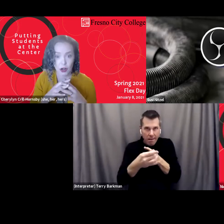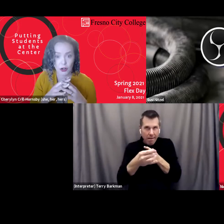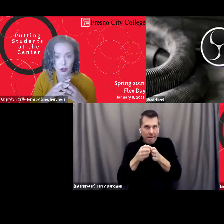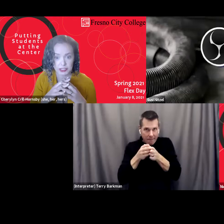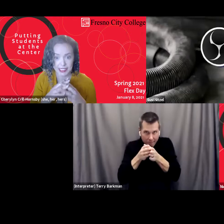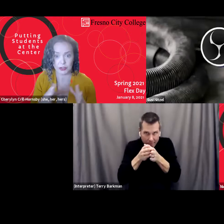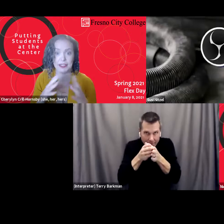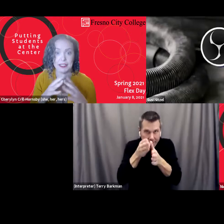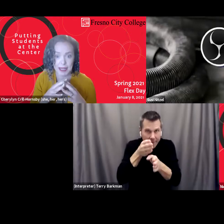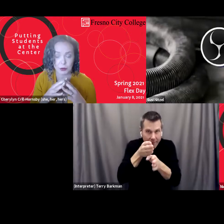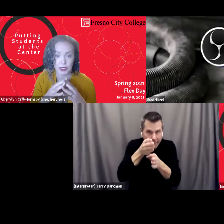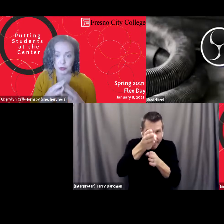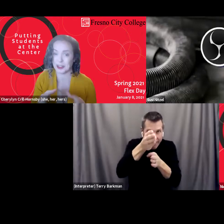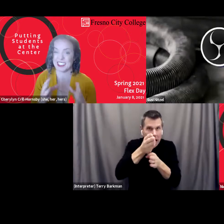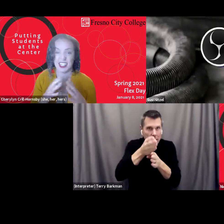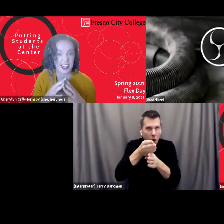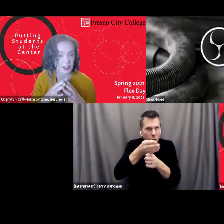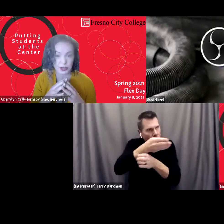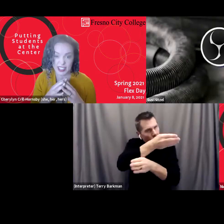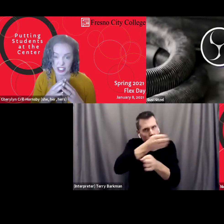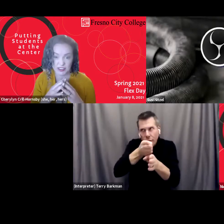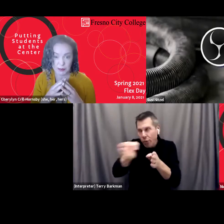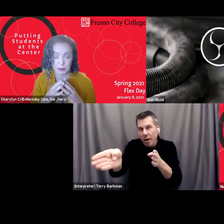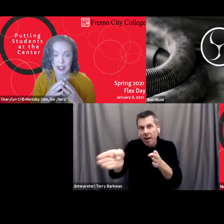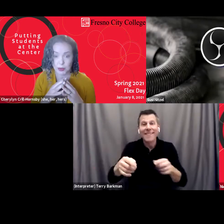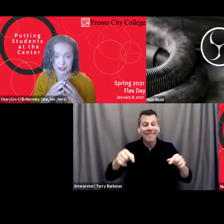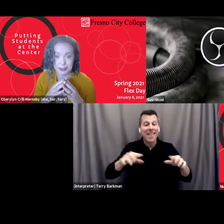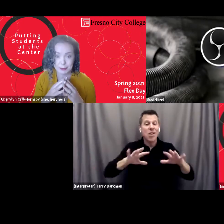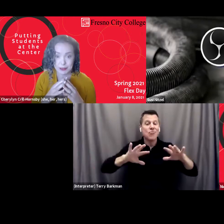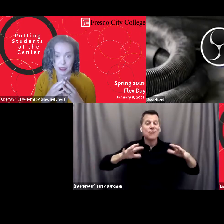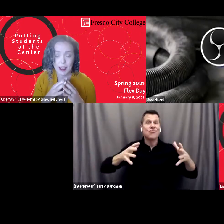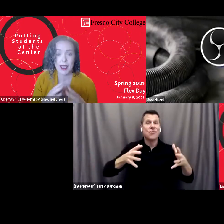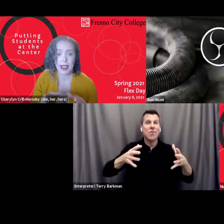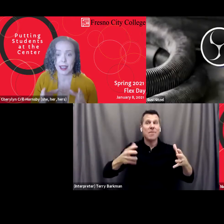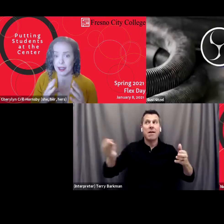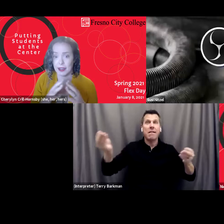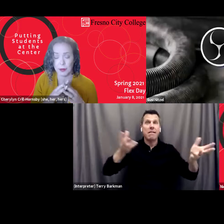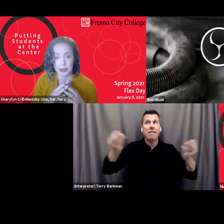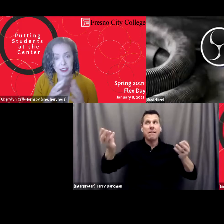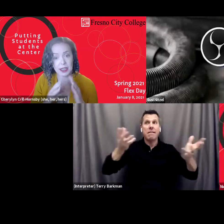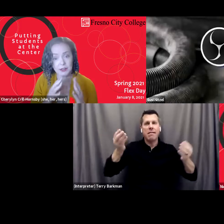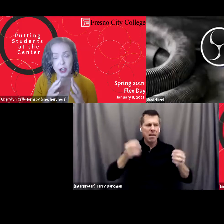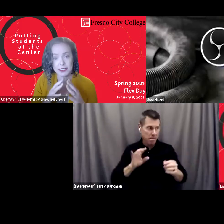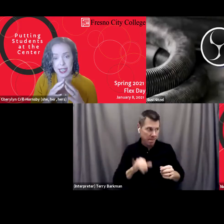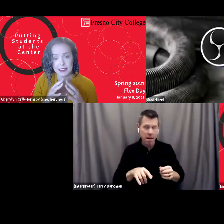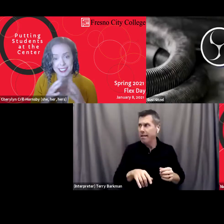are all together in this pathway group that gets a lot of communication from their pathways teams, and gets a lot of contact